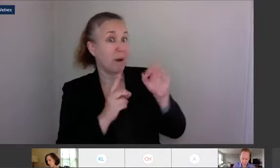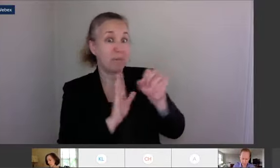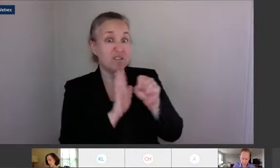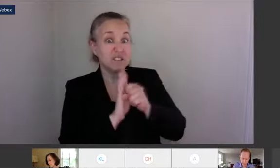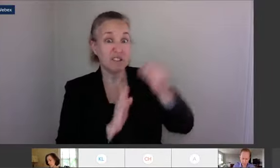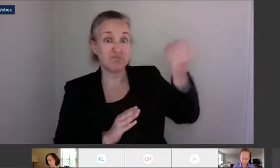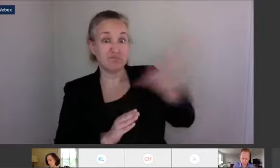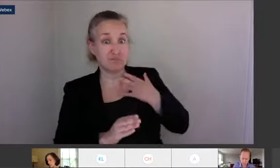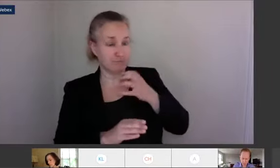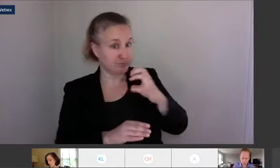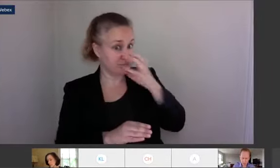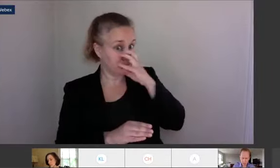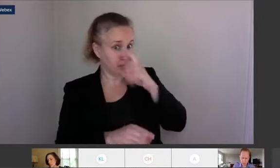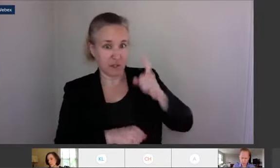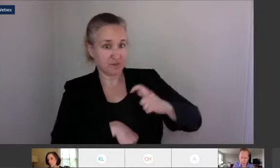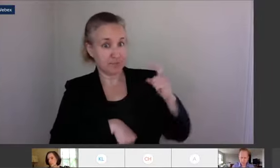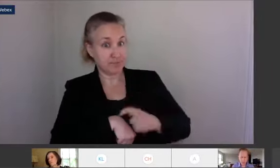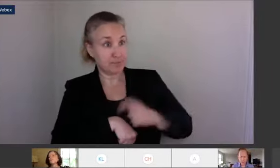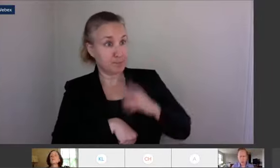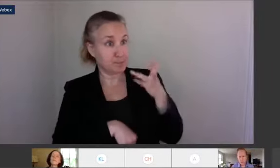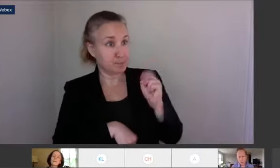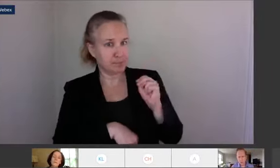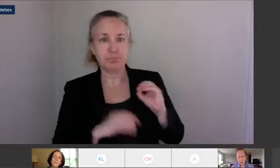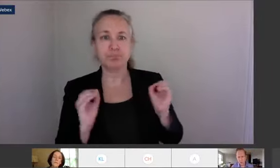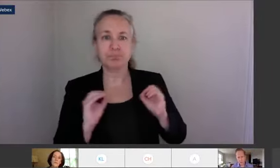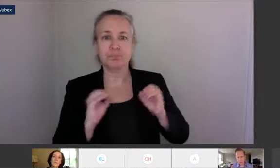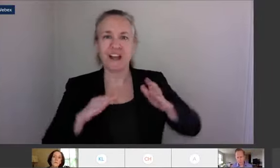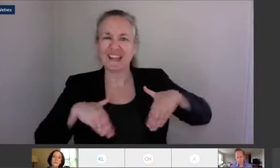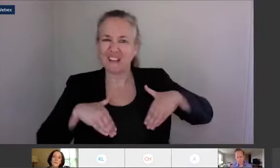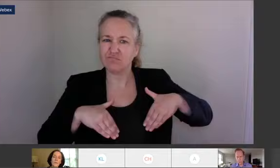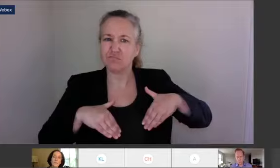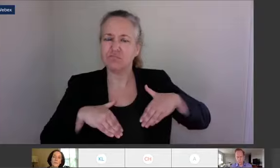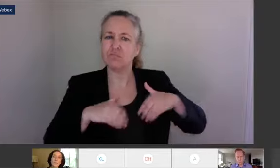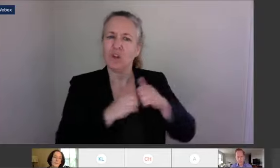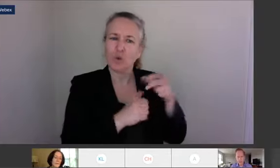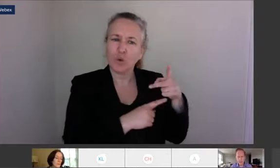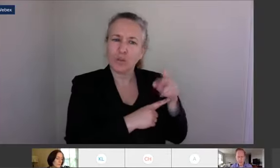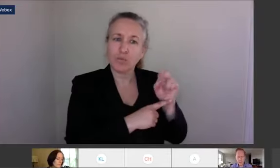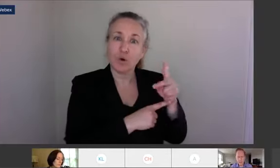something here with regard to the Provisionals I think will be at least